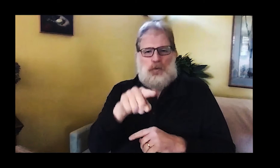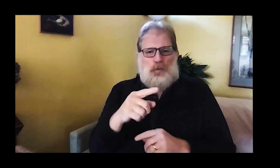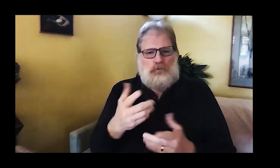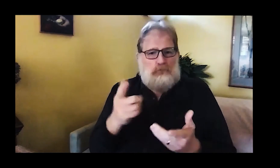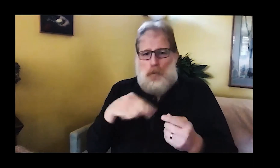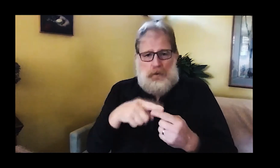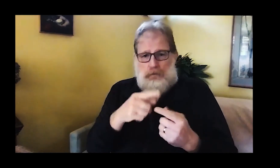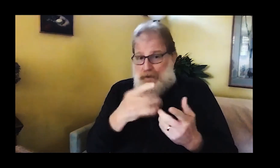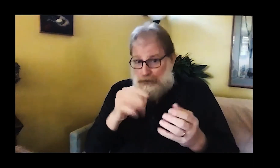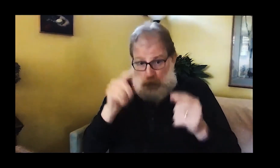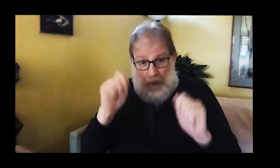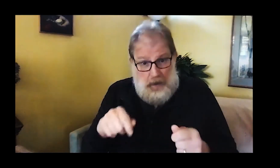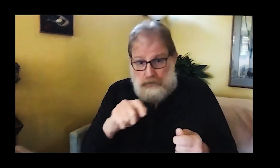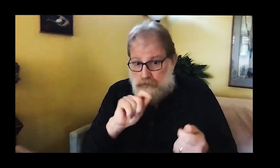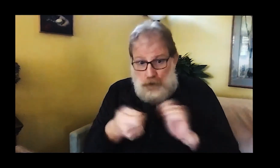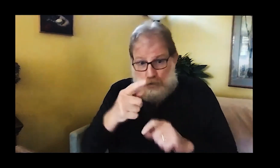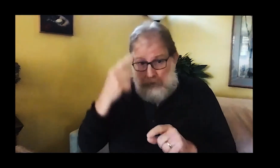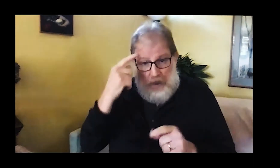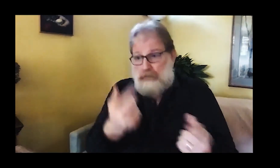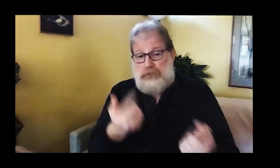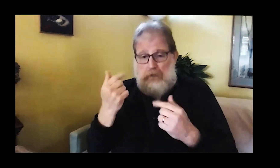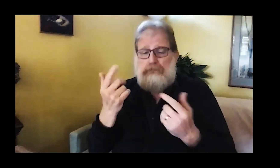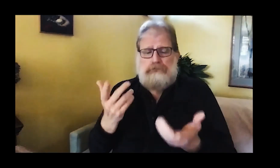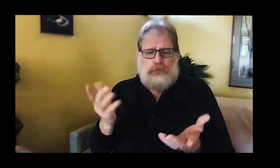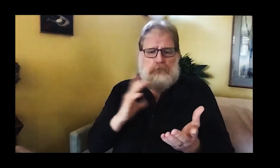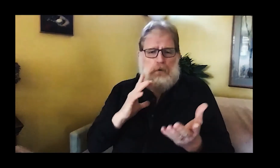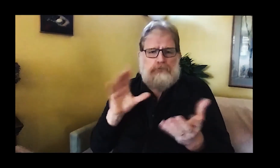Howie, if you feel like it's time for a change. You change your mind, come on down,